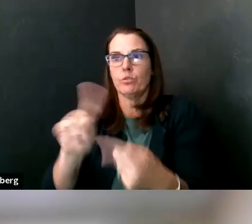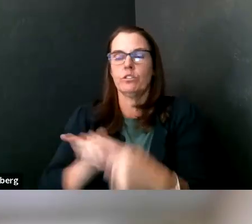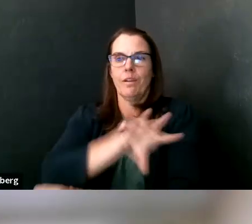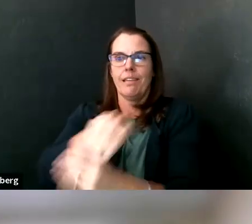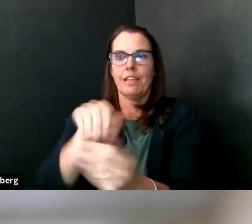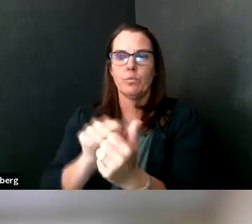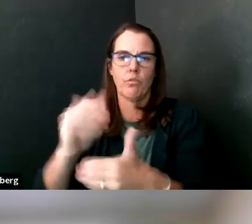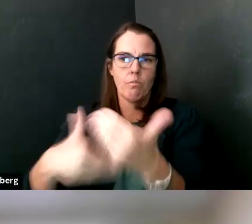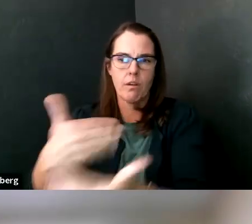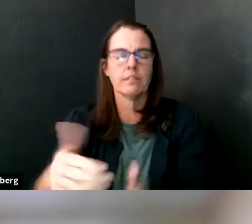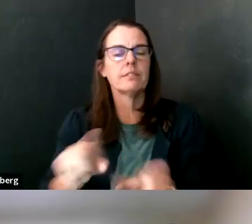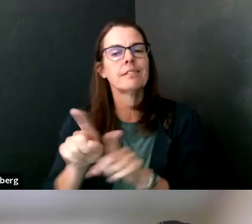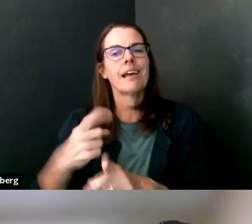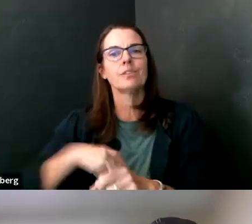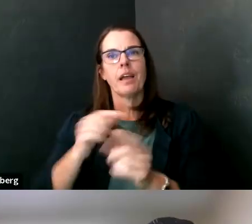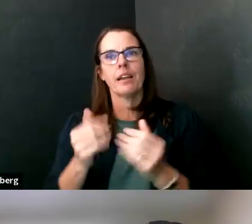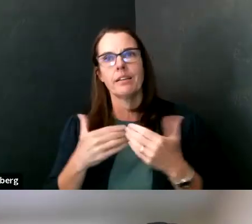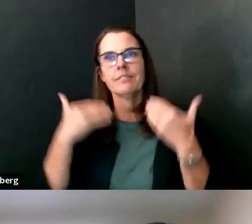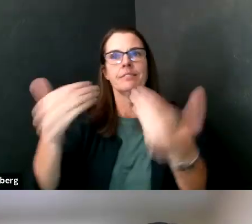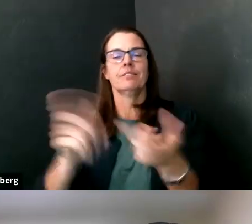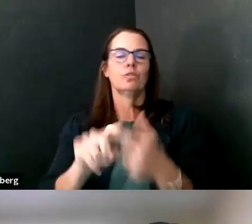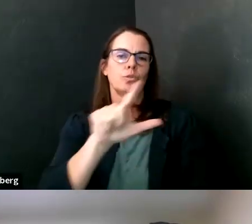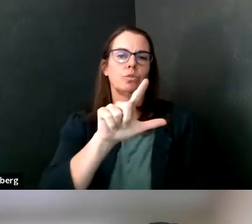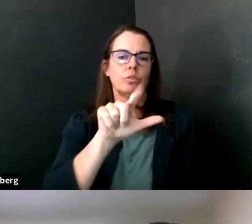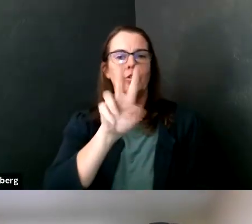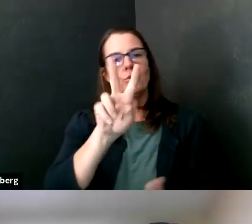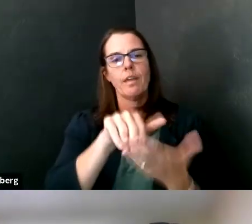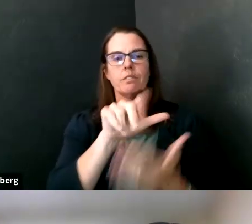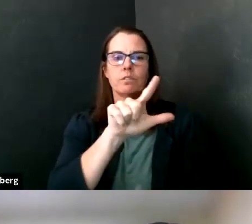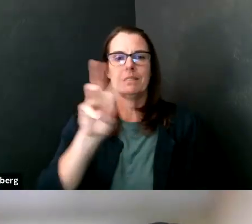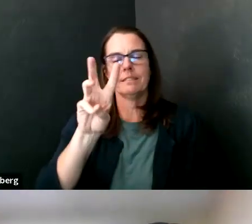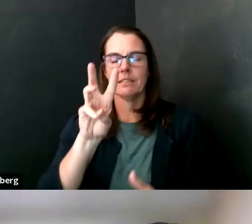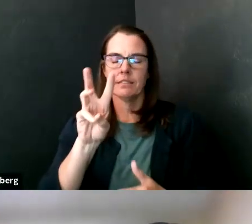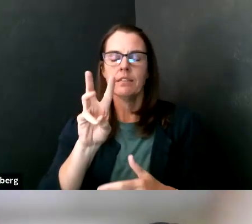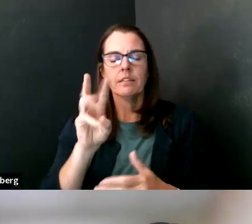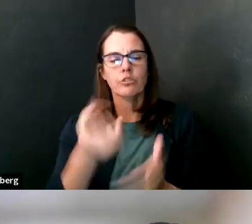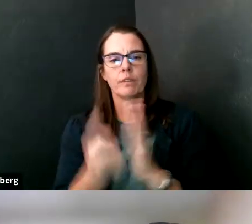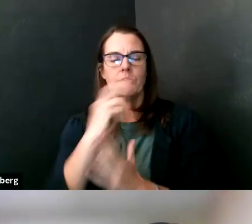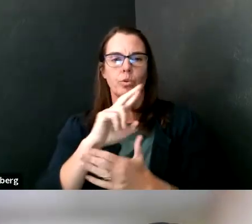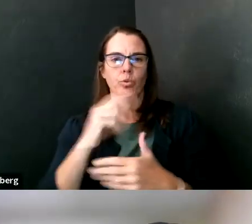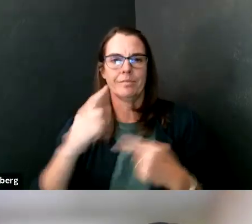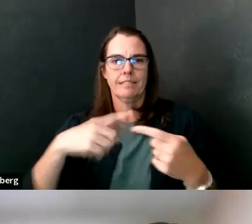you move into the 2026 review cycle. We strongly encourage the board to place patient experience